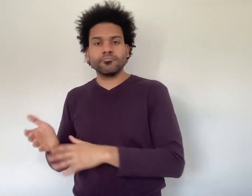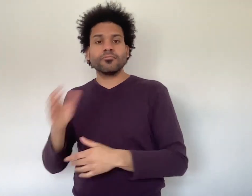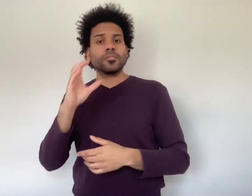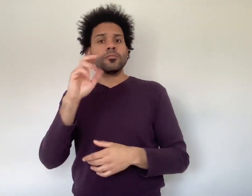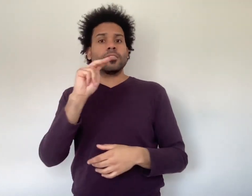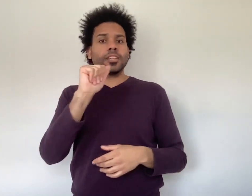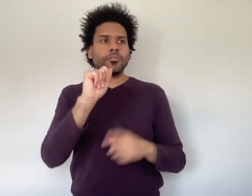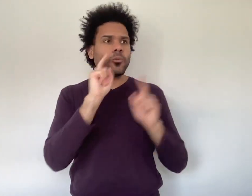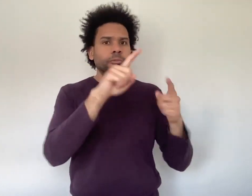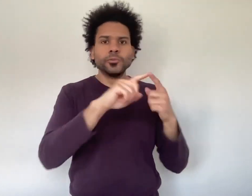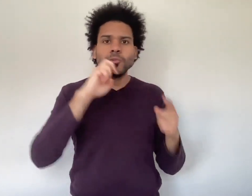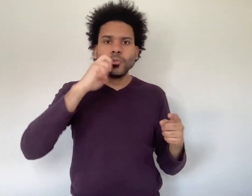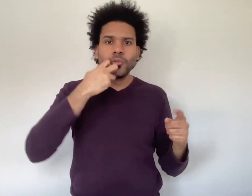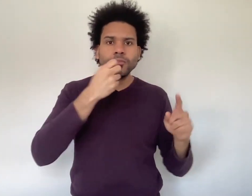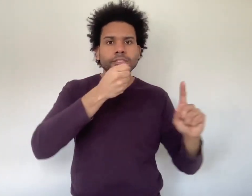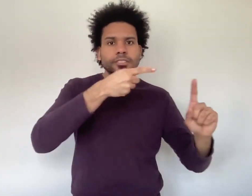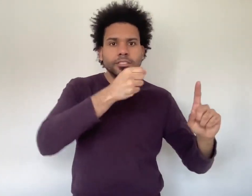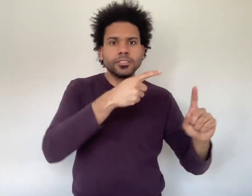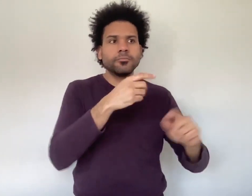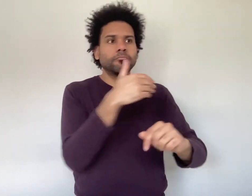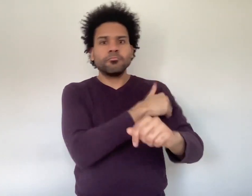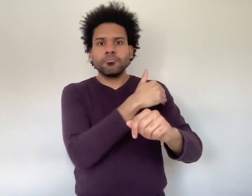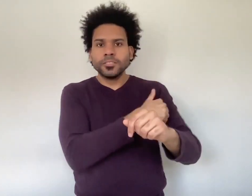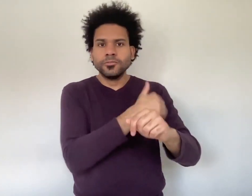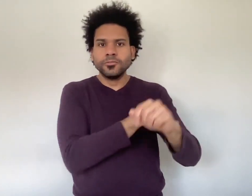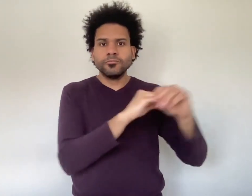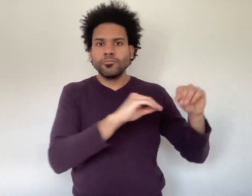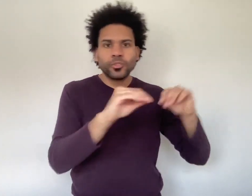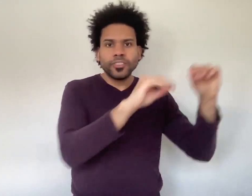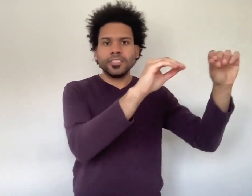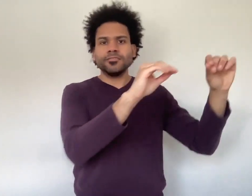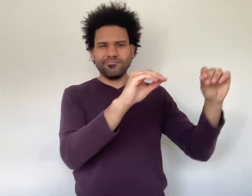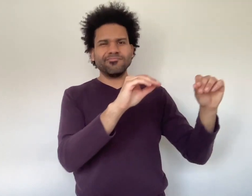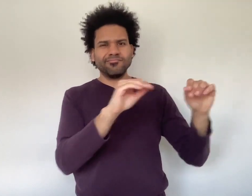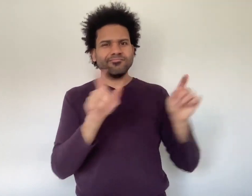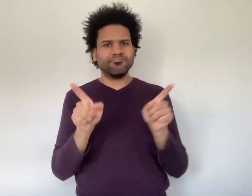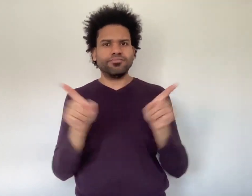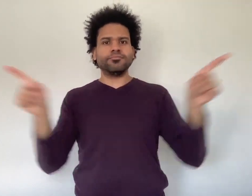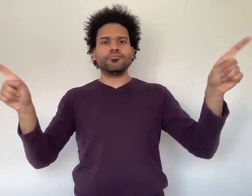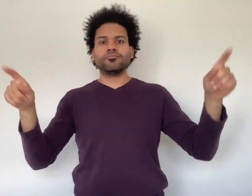Sodium ions will support nerve signals and muscle movement.